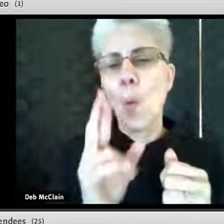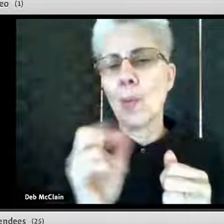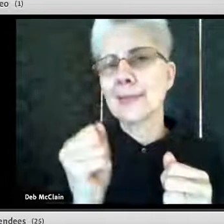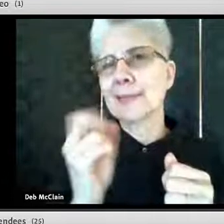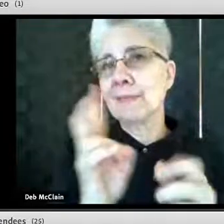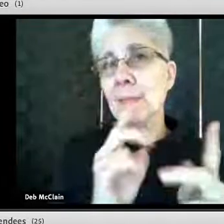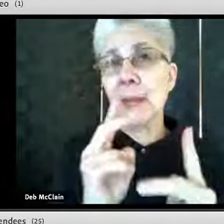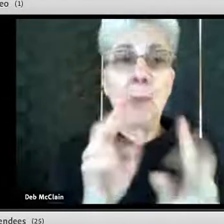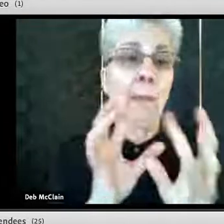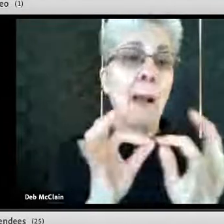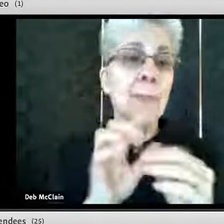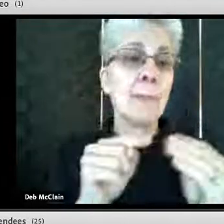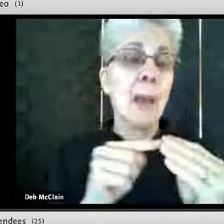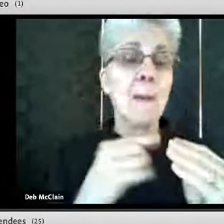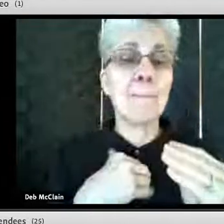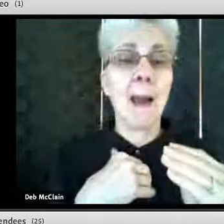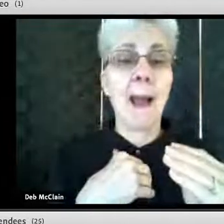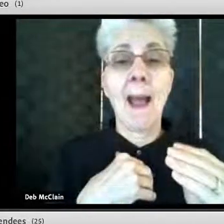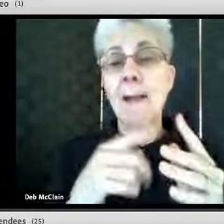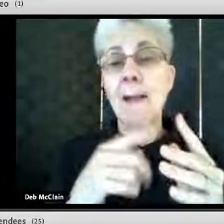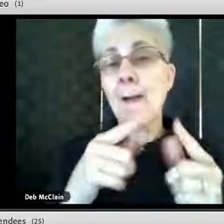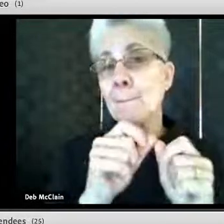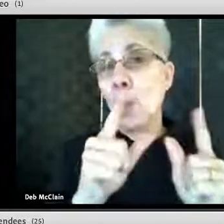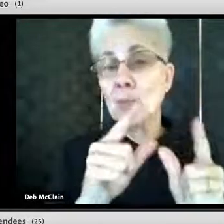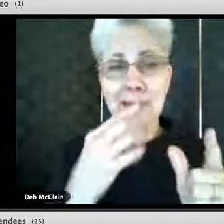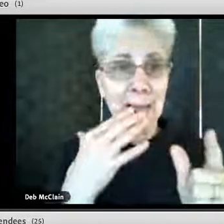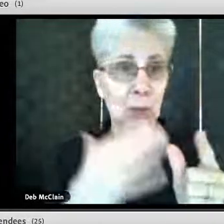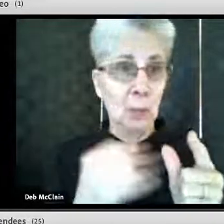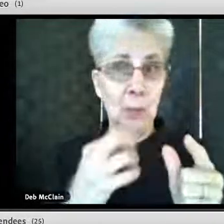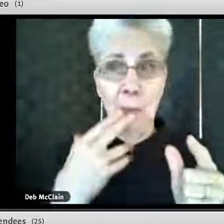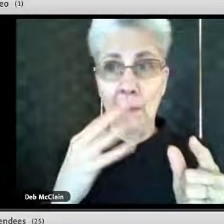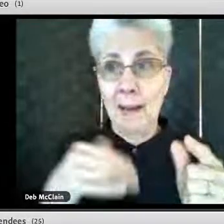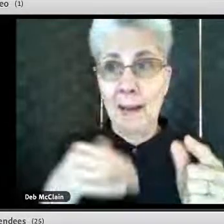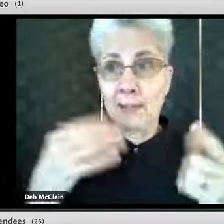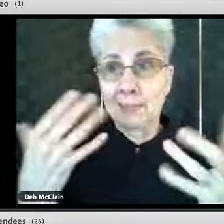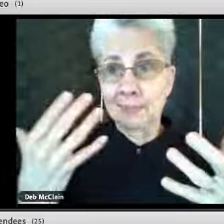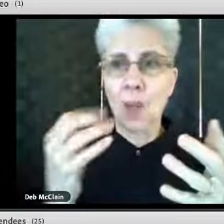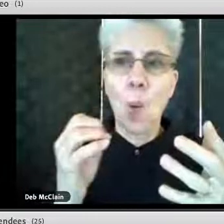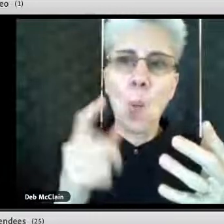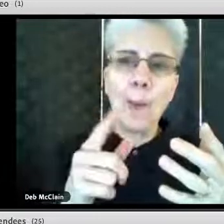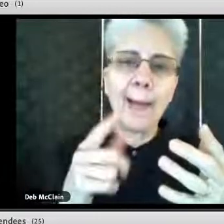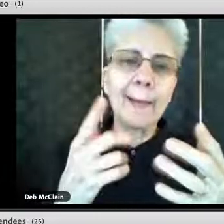commented on my last post, is that good or bad? Well, it really depends, right?